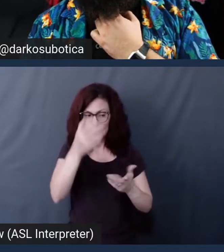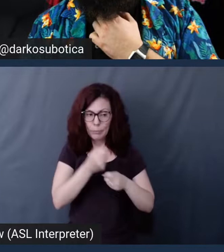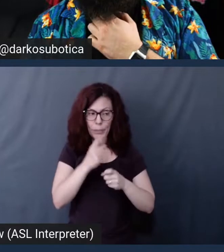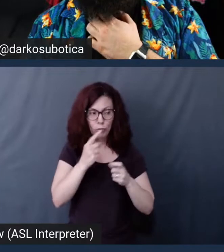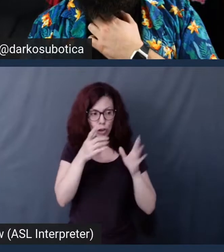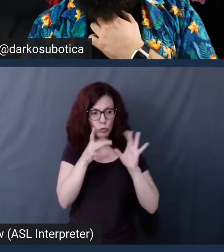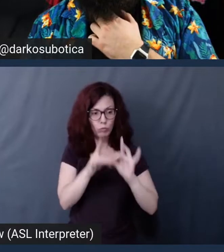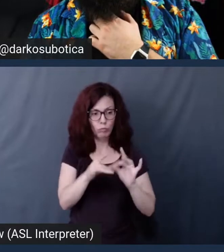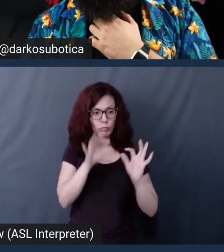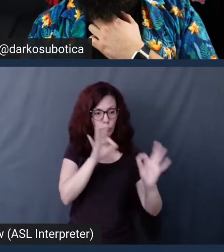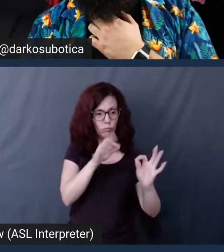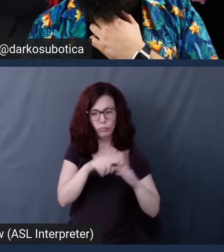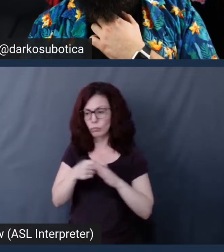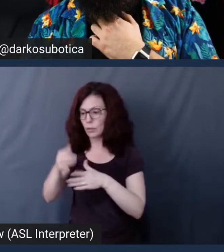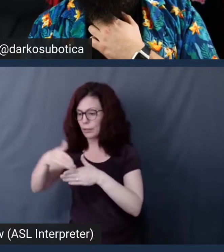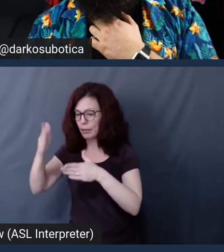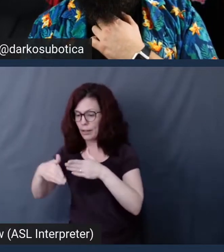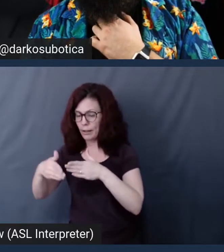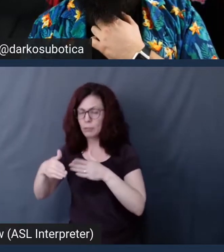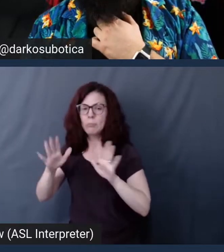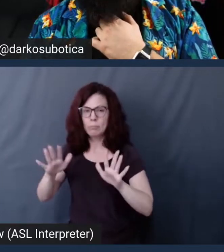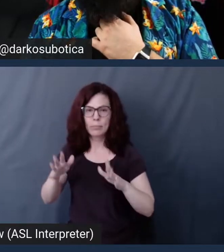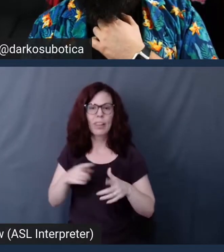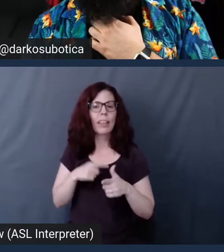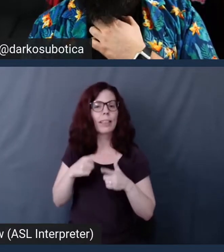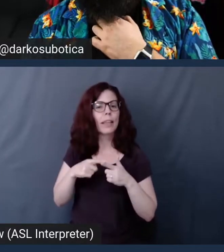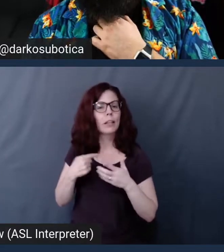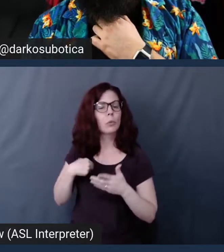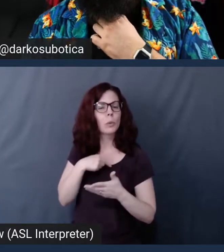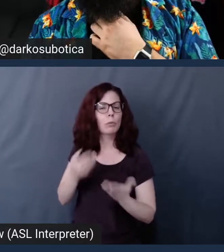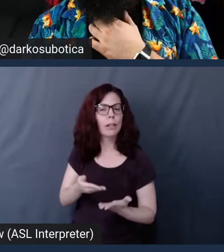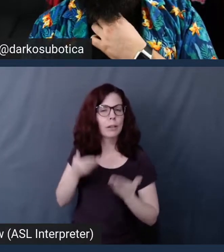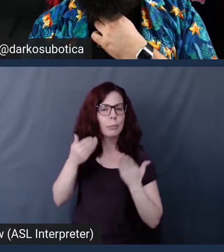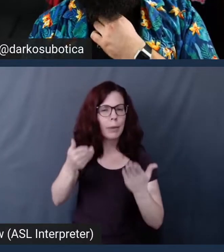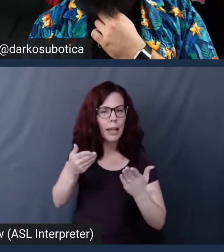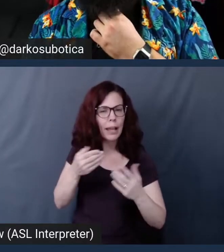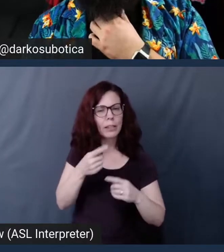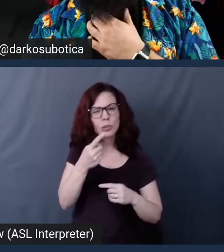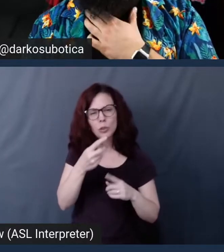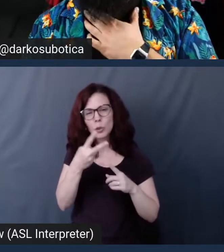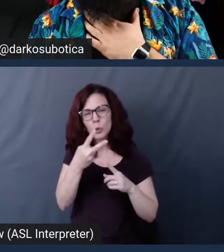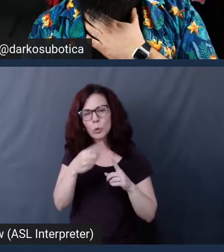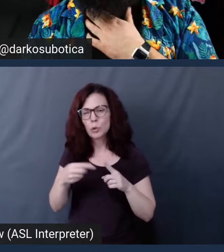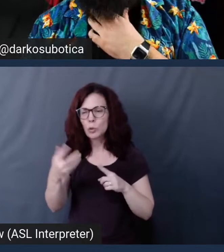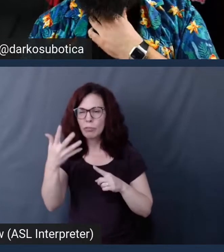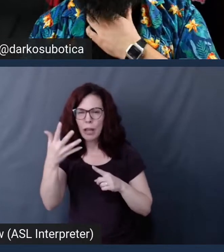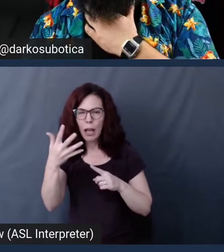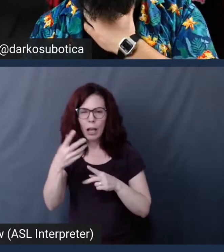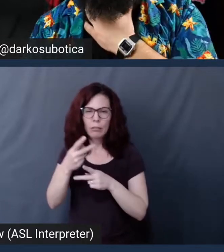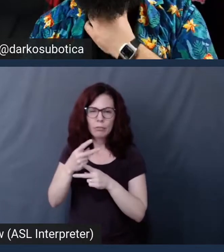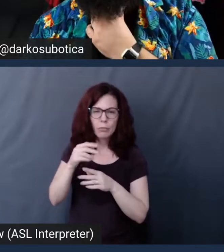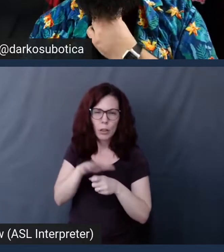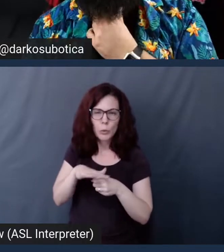next step, we recommend deploying in two to five sort of production locations. So you do like a little bit of a production pilot